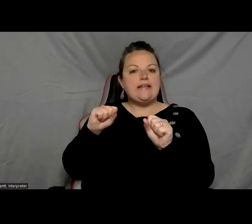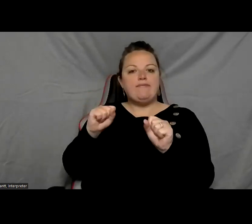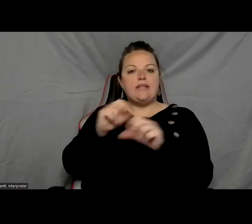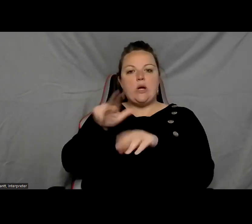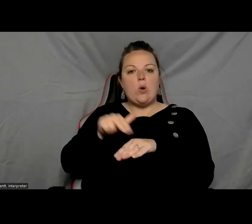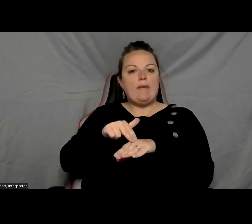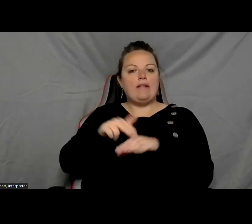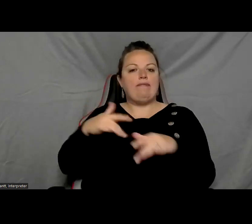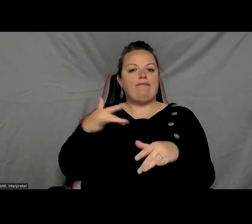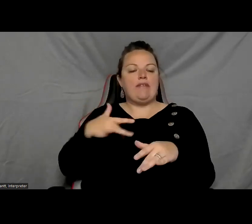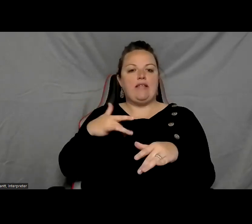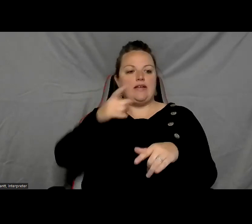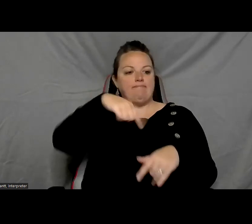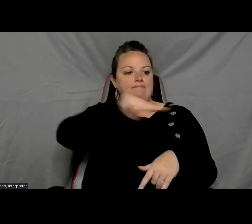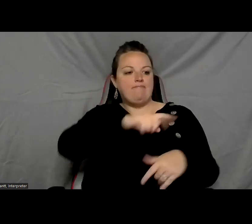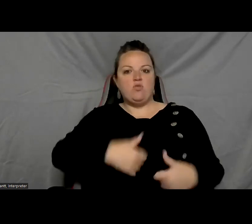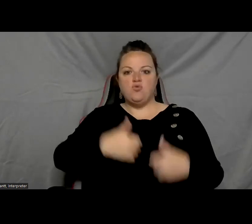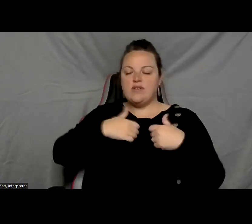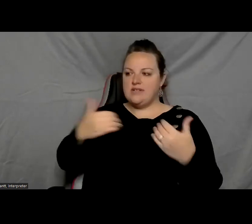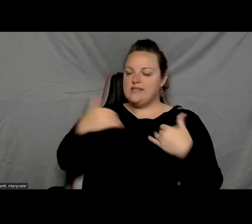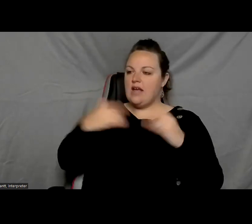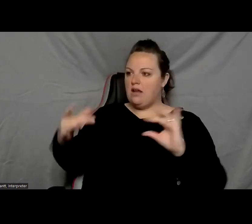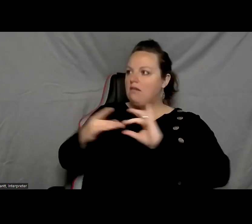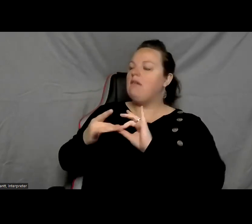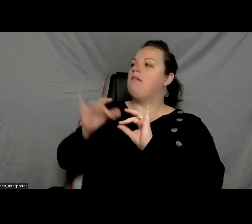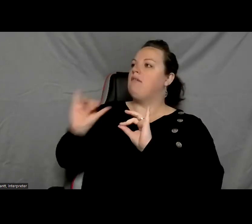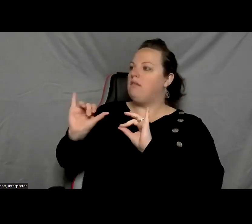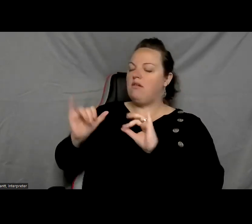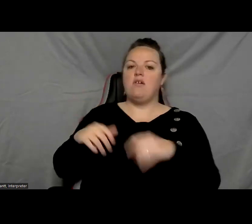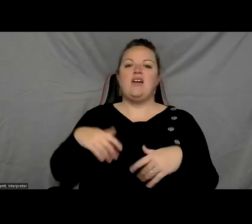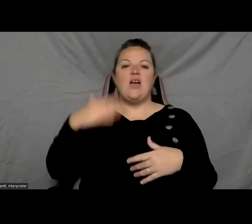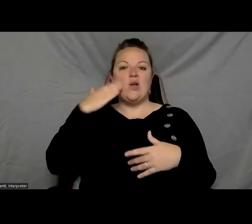it has come at an incredible cost. The expense of time with their own family.